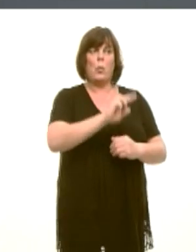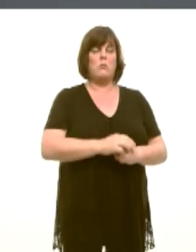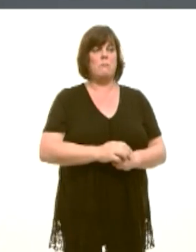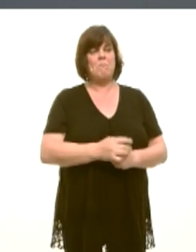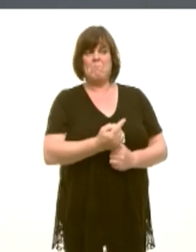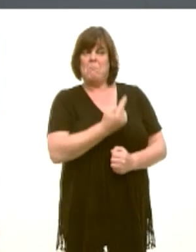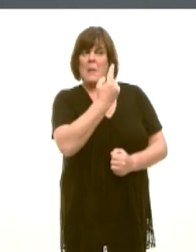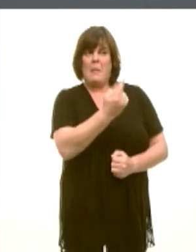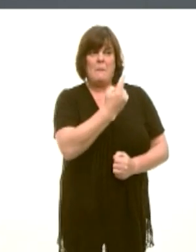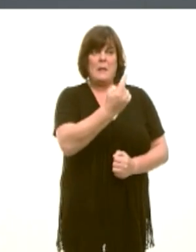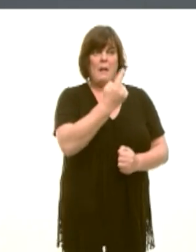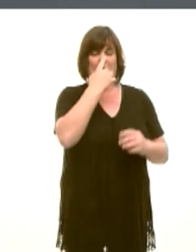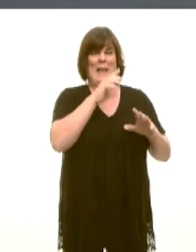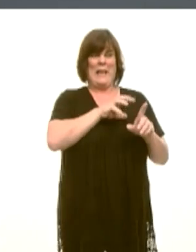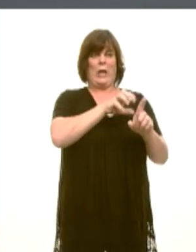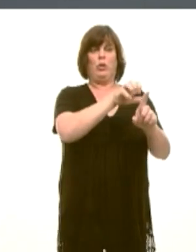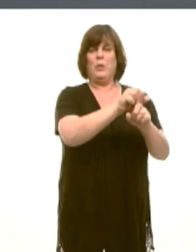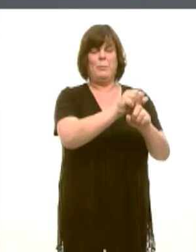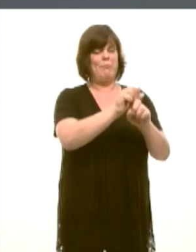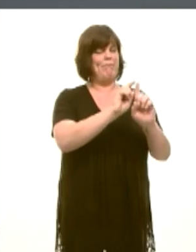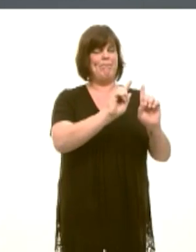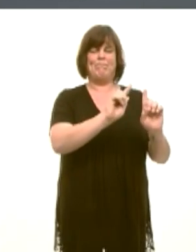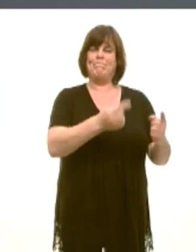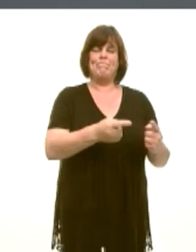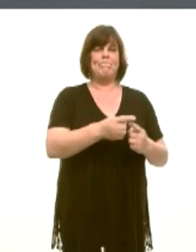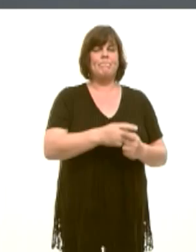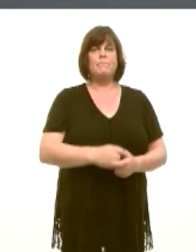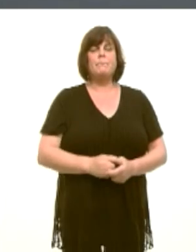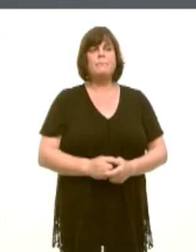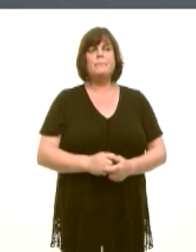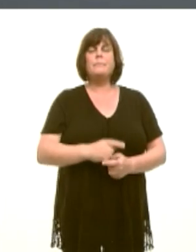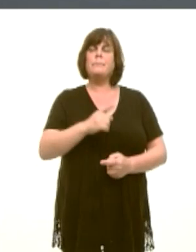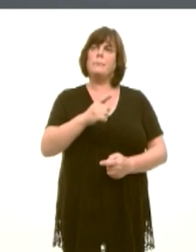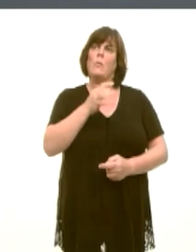to be able to make up that lost ground as they grow older. So, will you affirm the importance